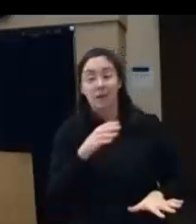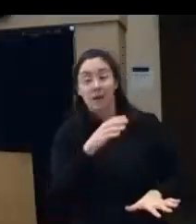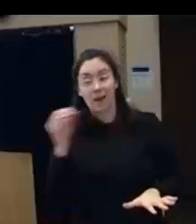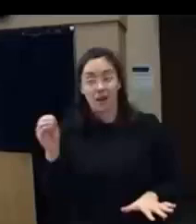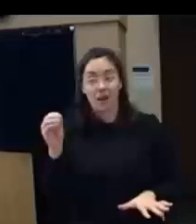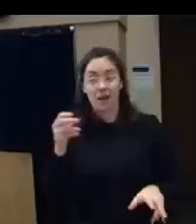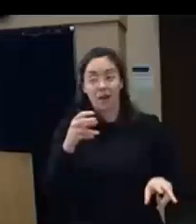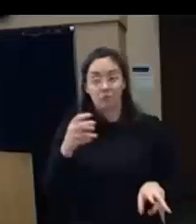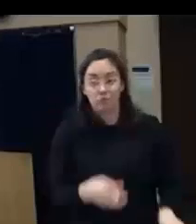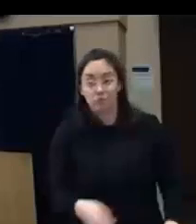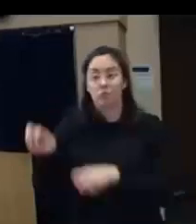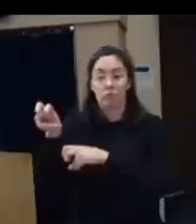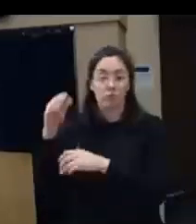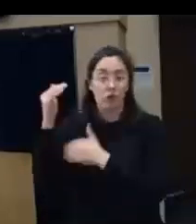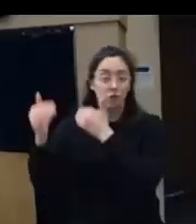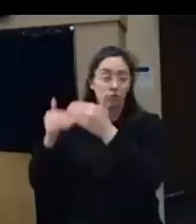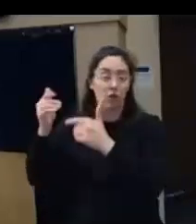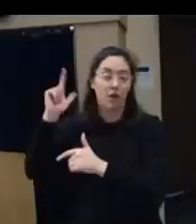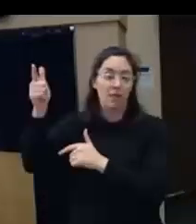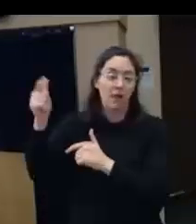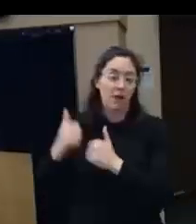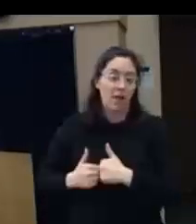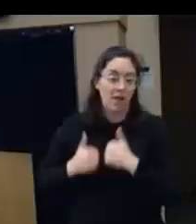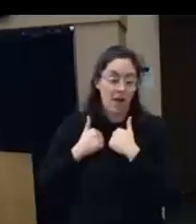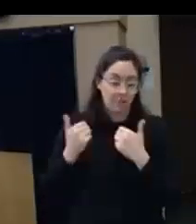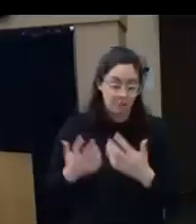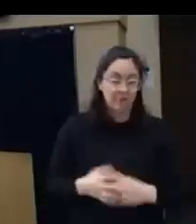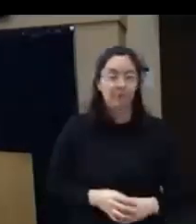transition to adults and then the later life issues that can arise I'm curious if you can